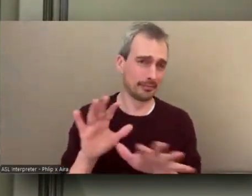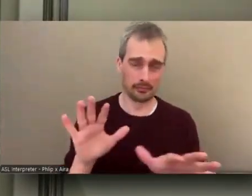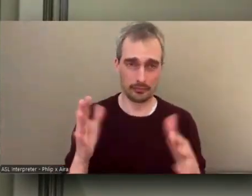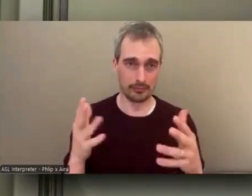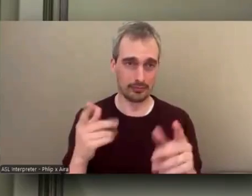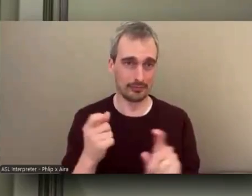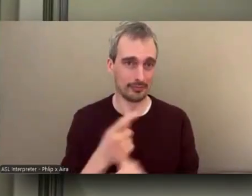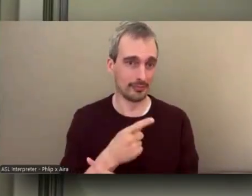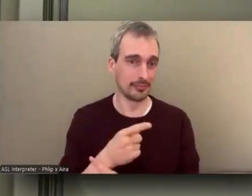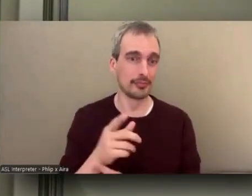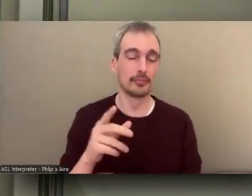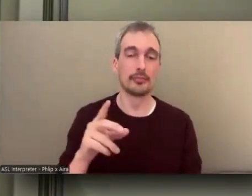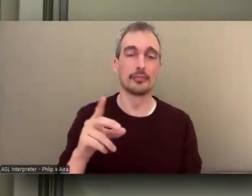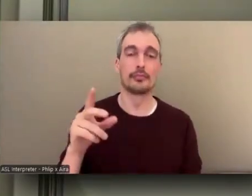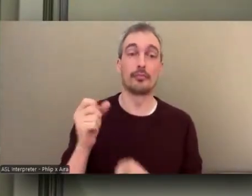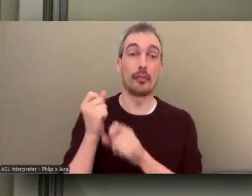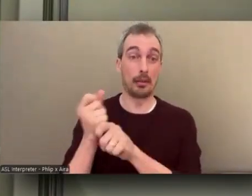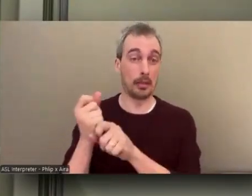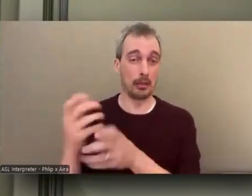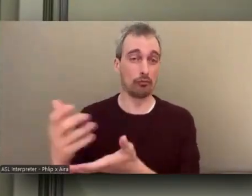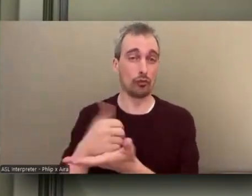You make $100 million a year in baseball, 36%.